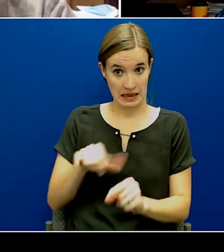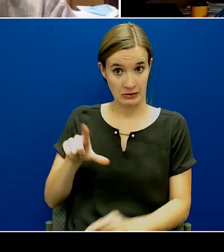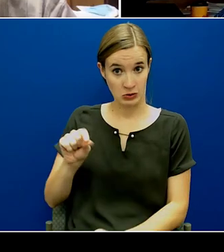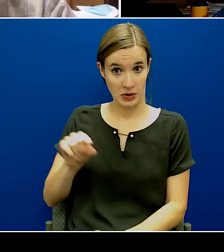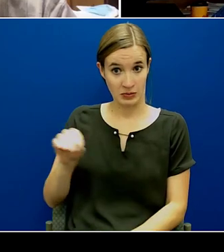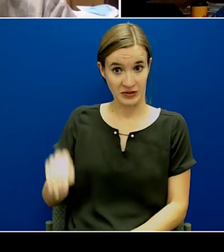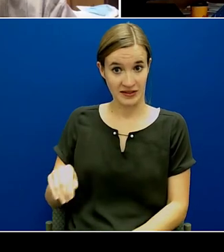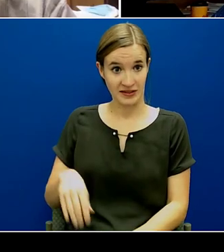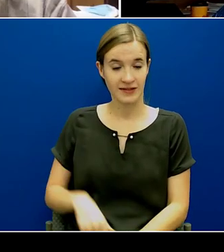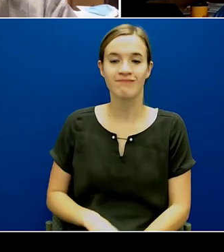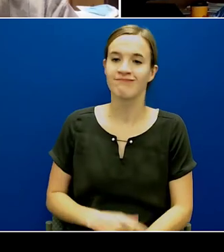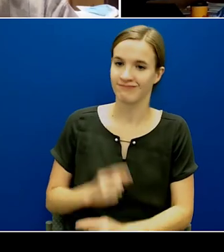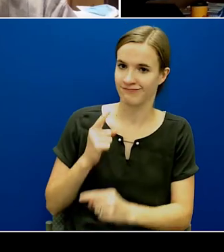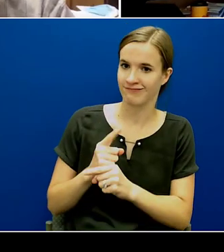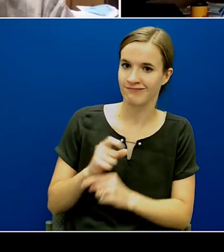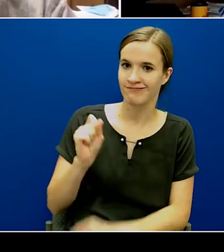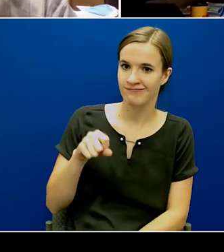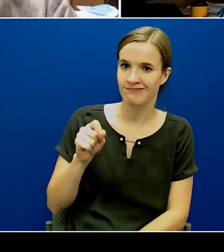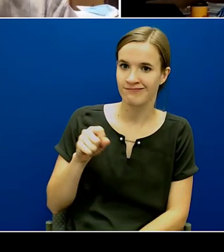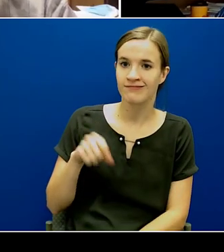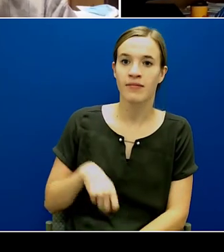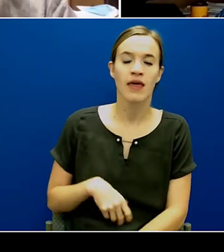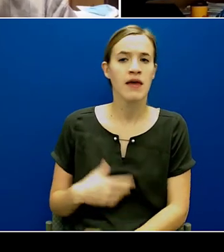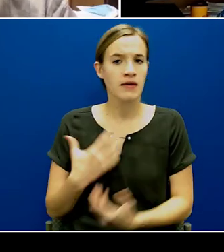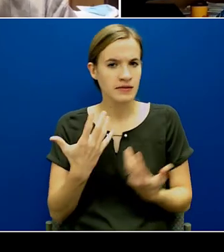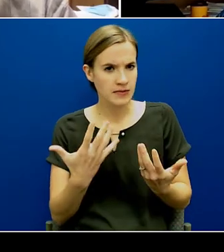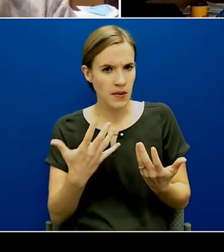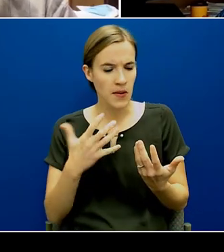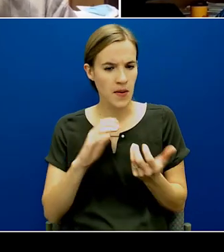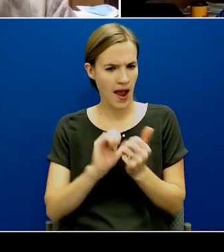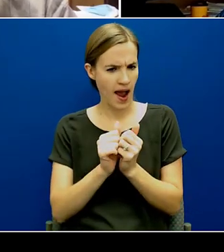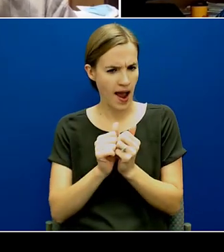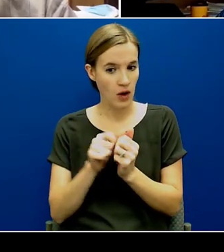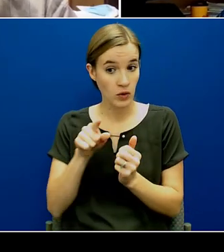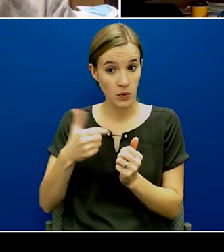that met locally? Melva: We have been very blessed with a